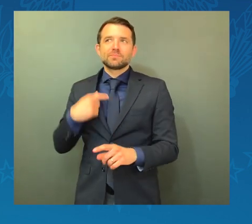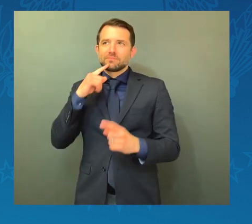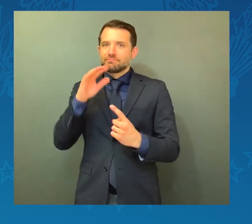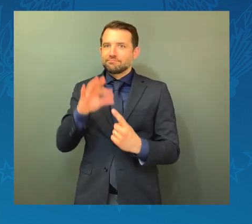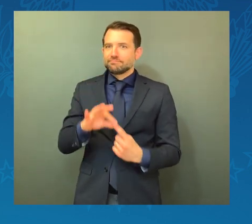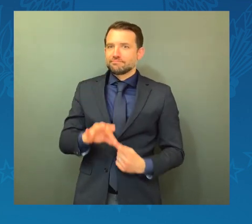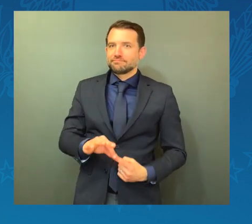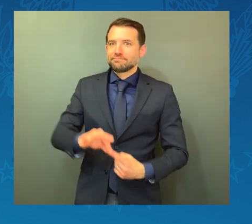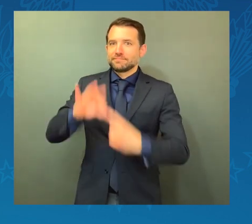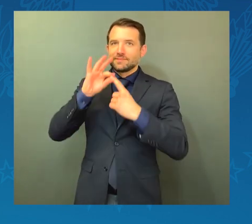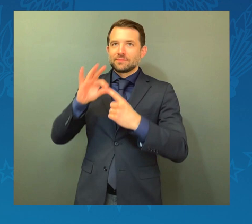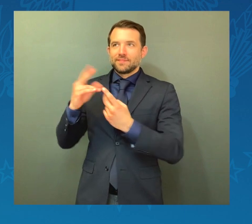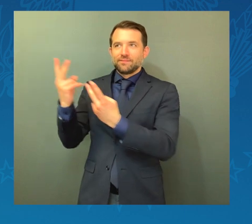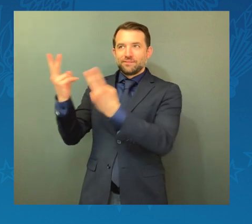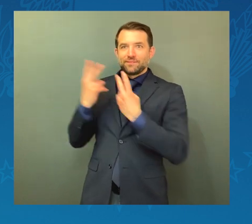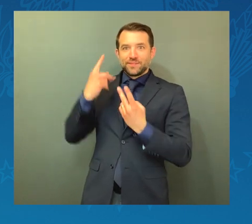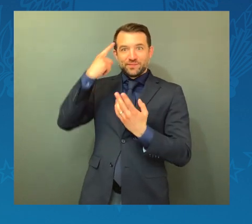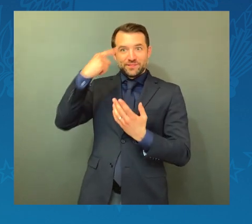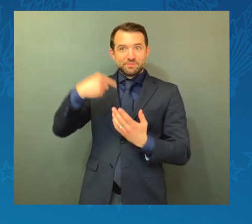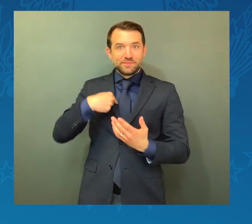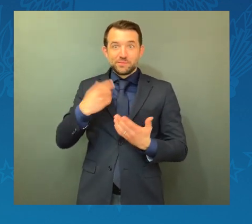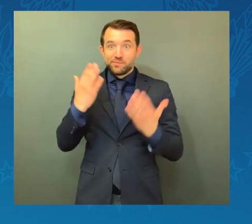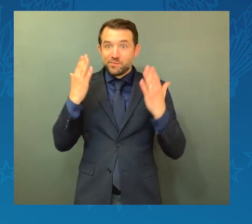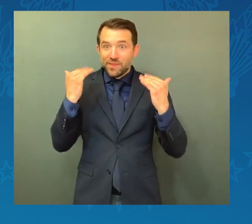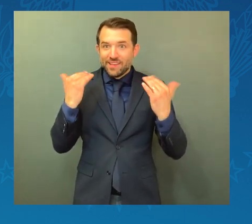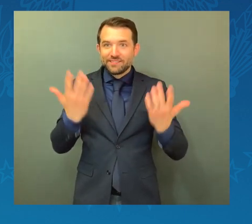because Vice president Harris and I